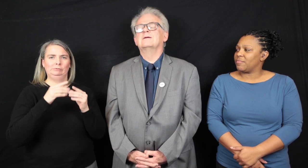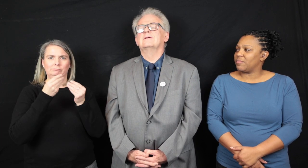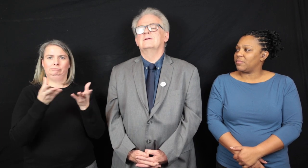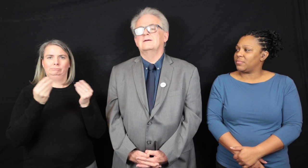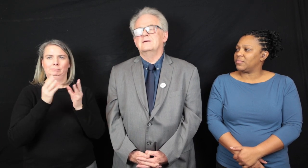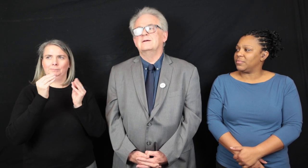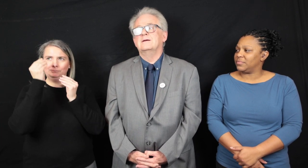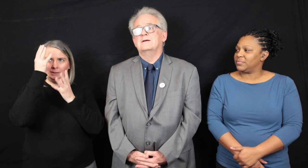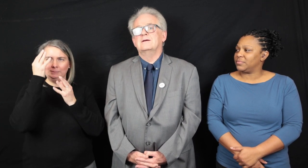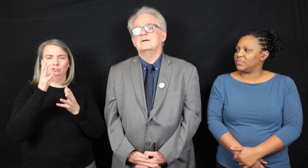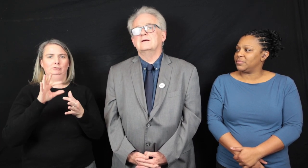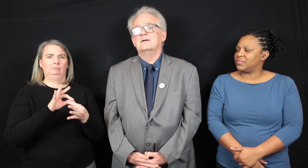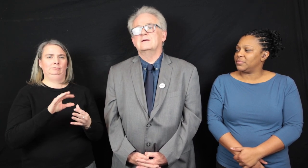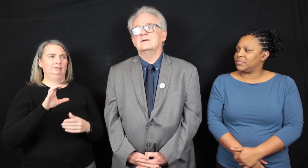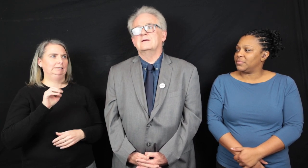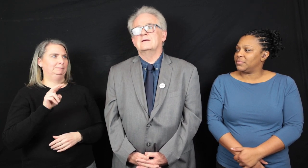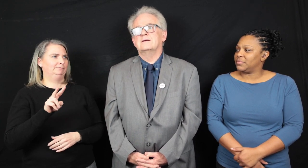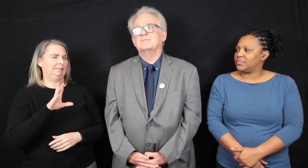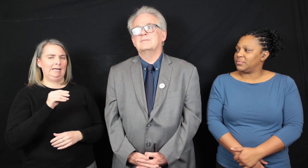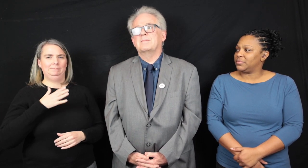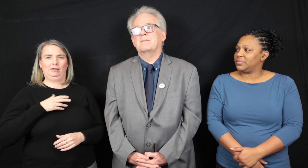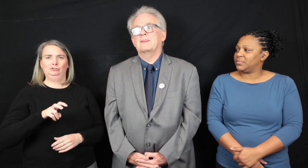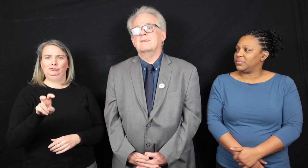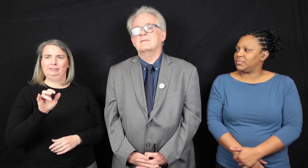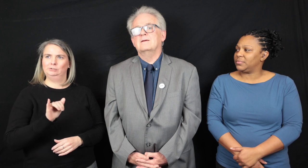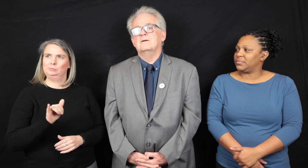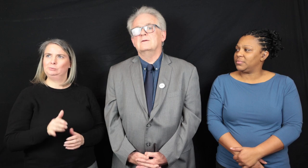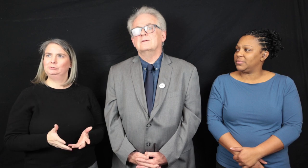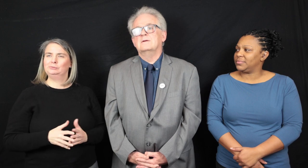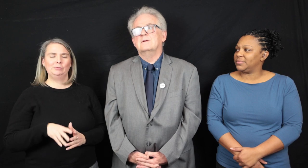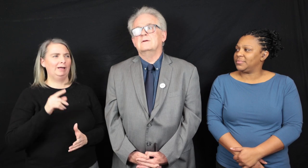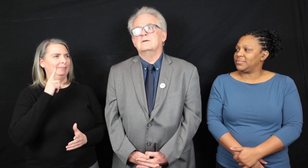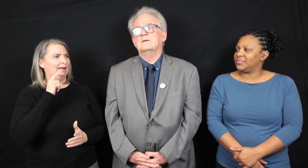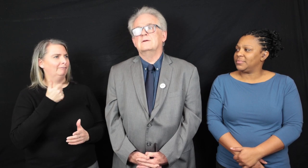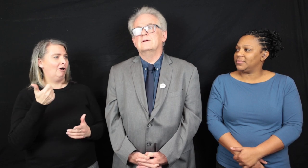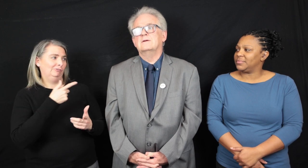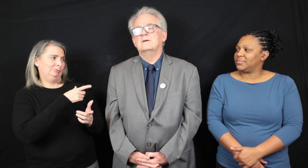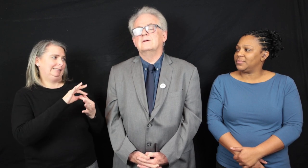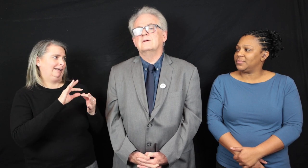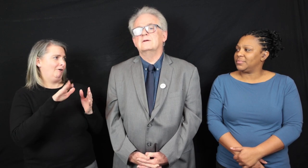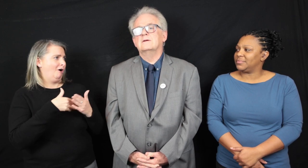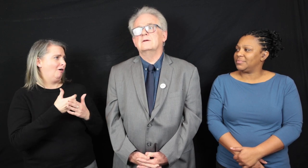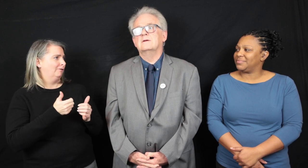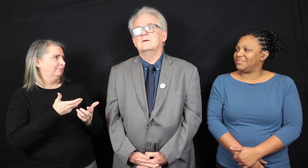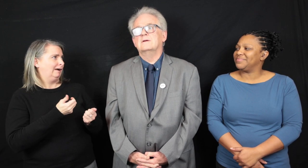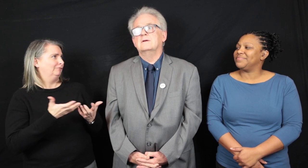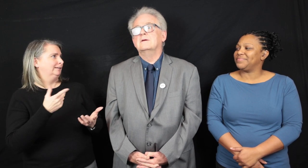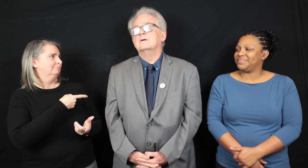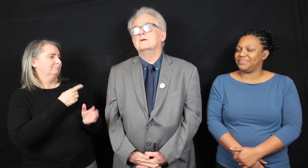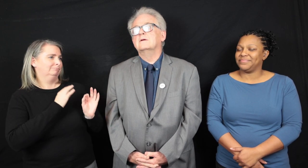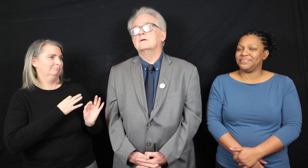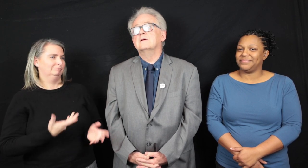to get more information out there in regard to CMV. I think you pretty much said everything.